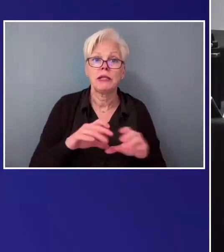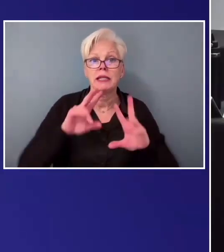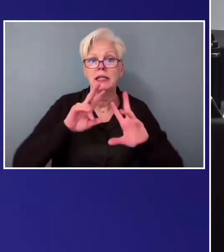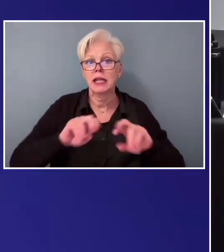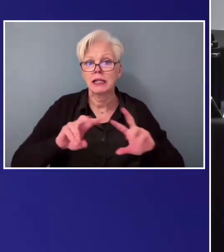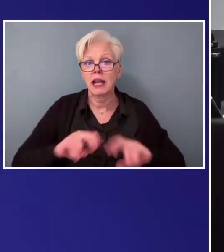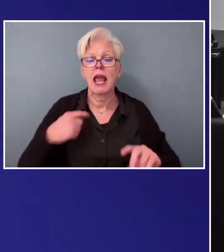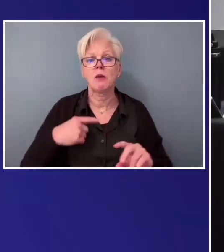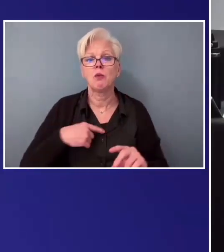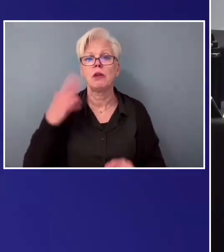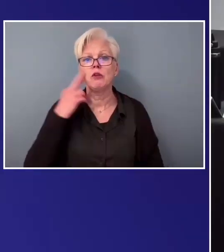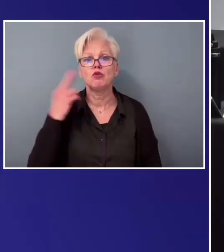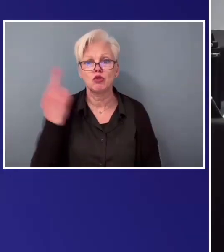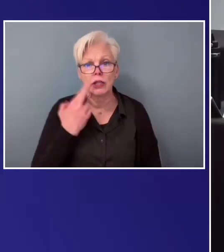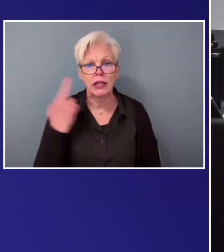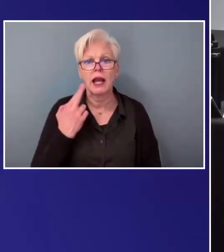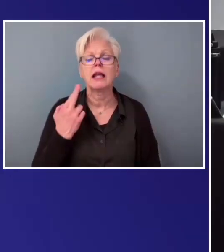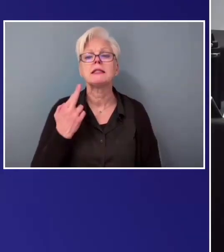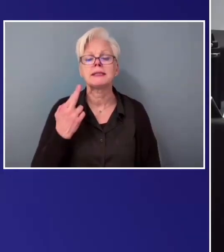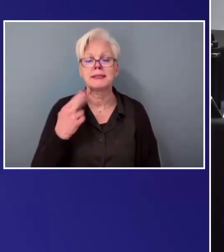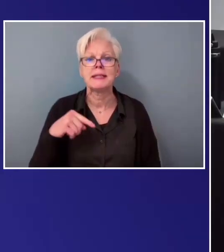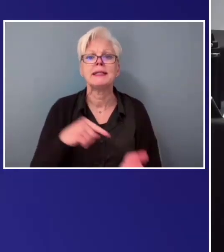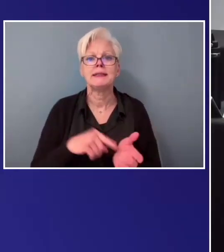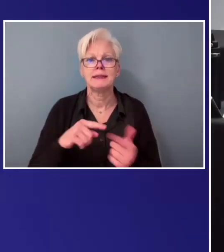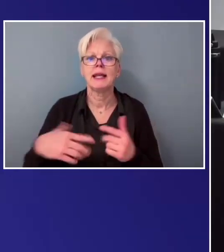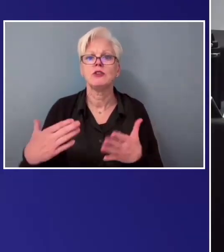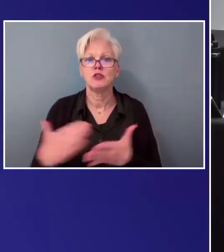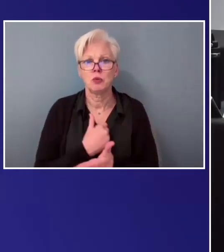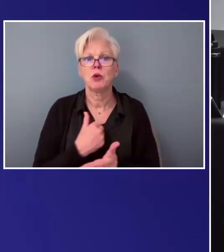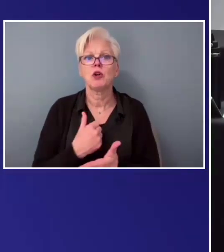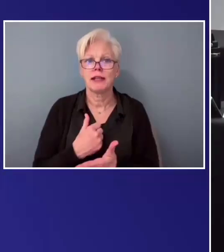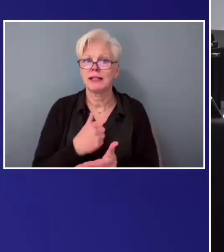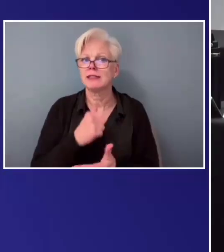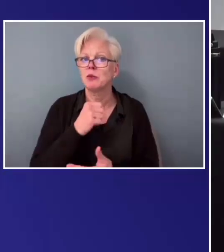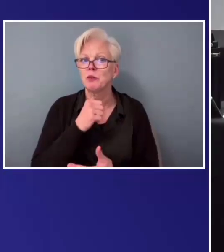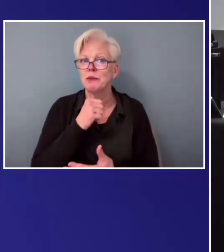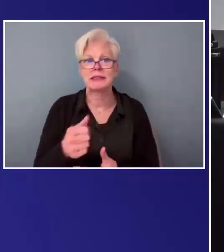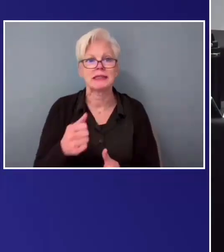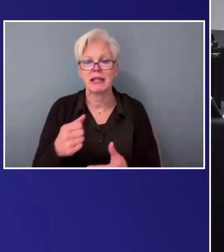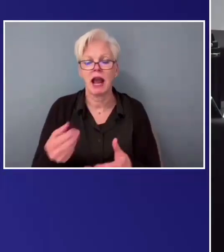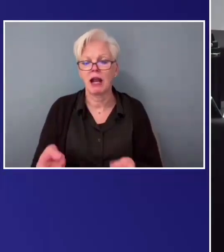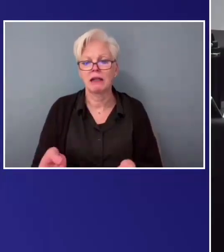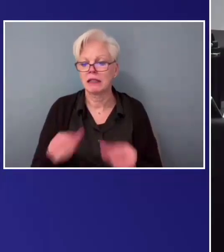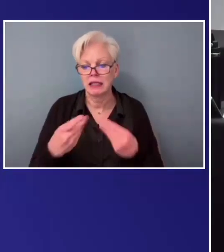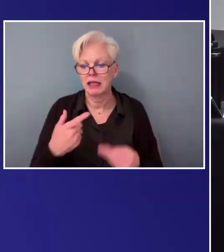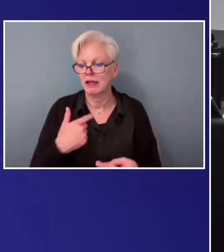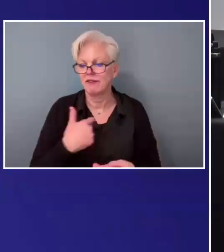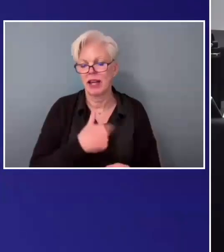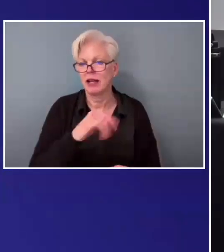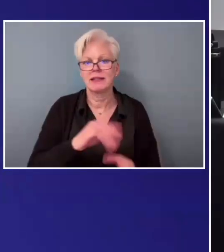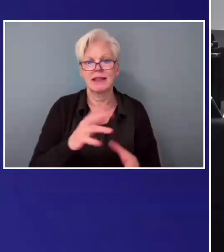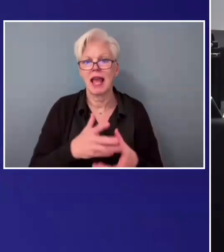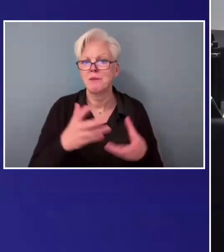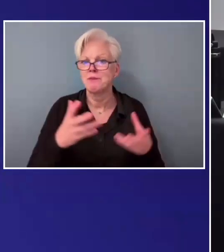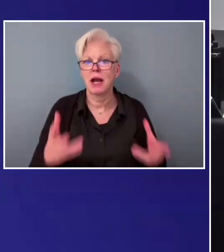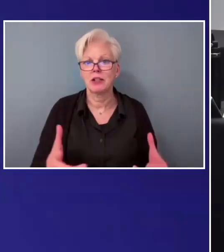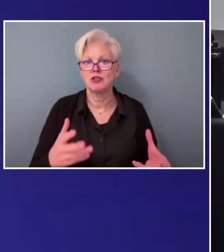realized that the debt-to-earnings was not giving us that much given the complexity